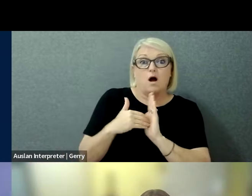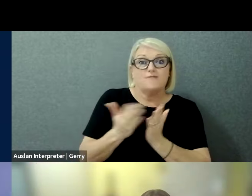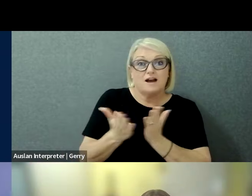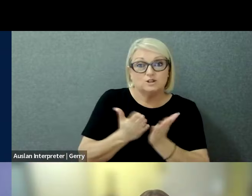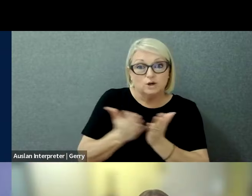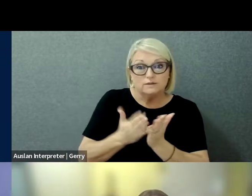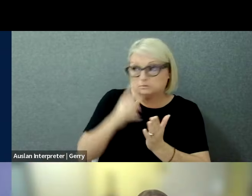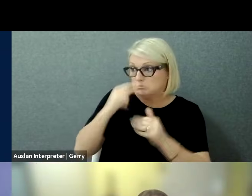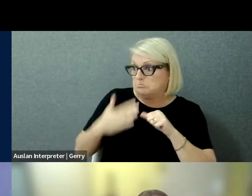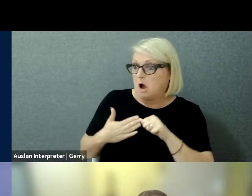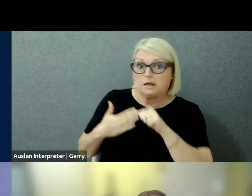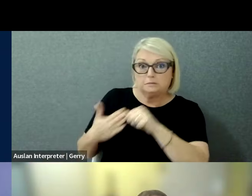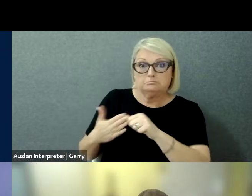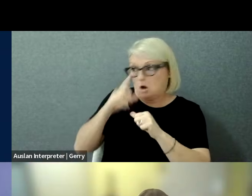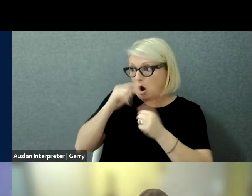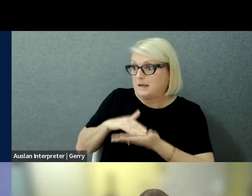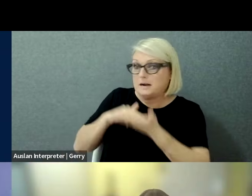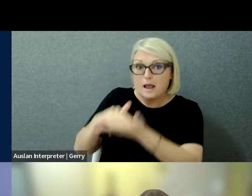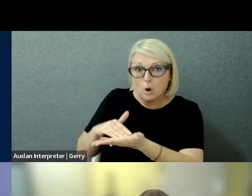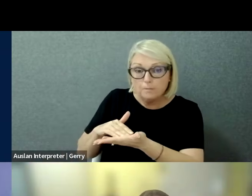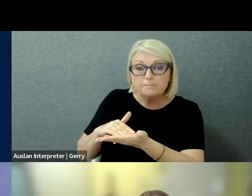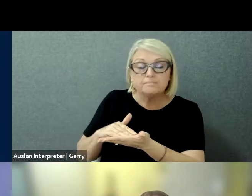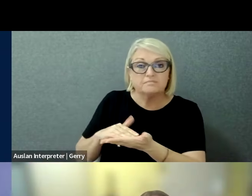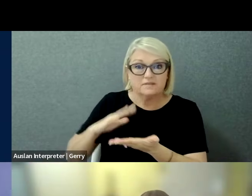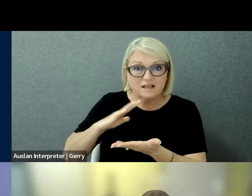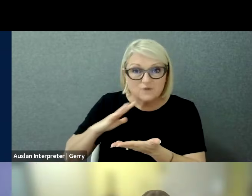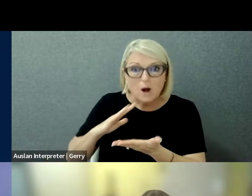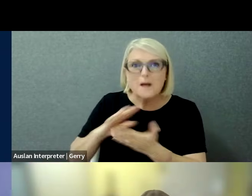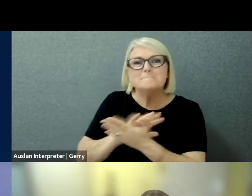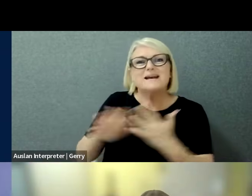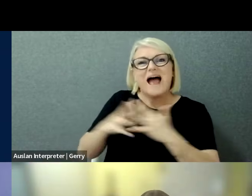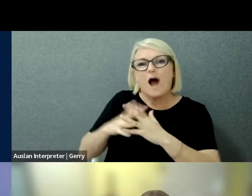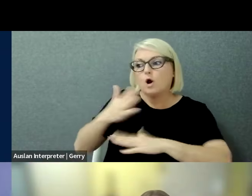how do I work with the communities that they understand to deliver that targeted support,